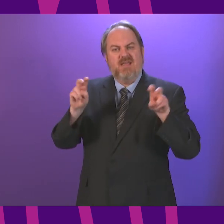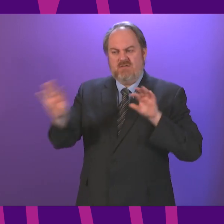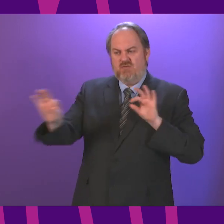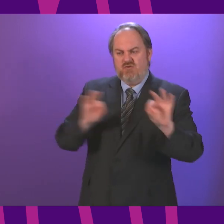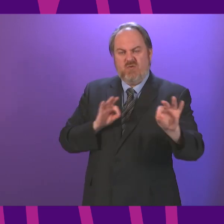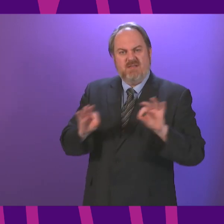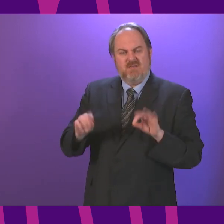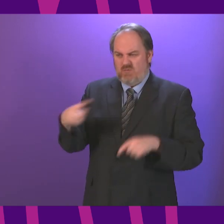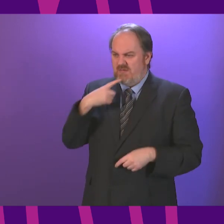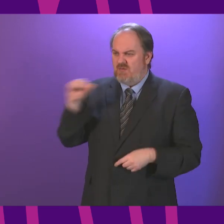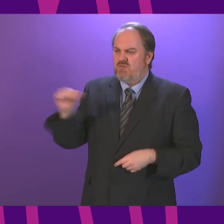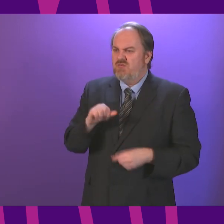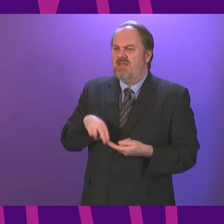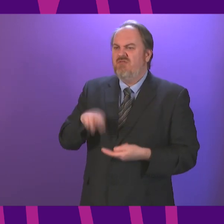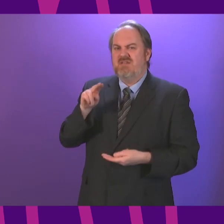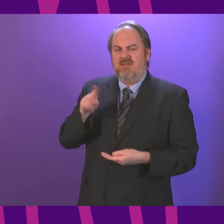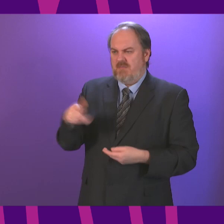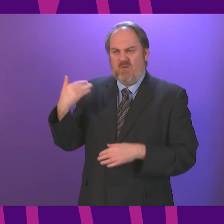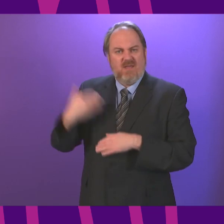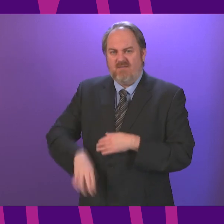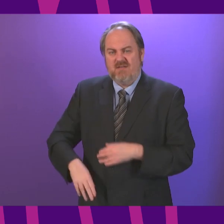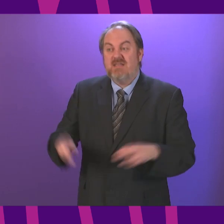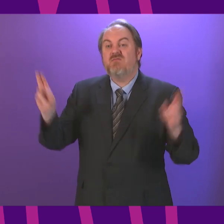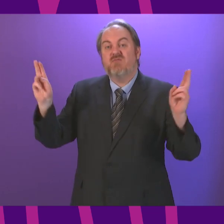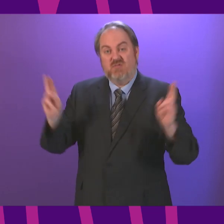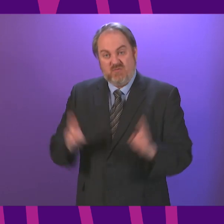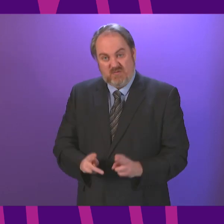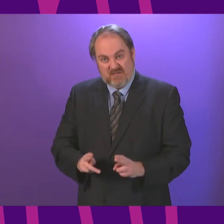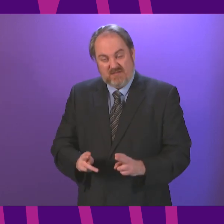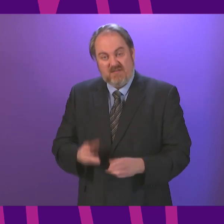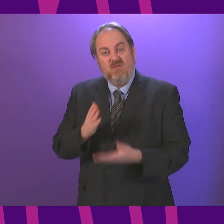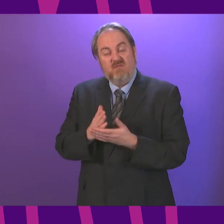The First Minister asked to be judged on her record on education above everything else.